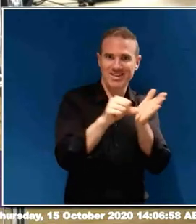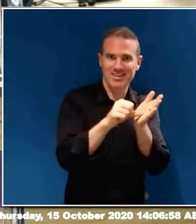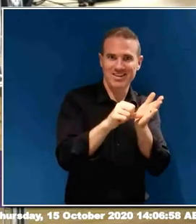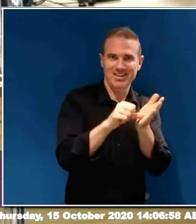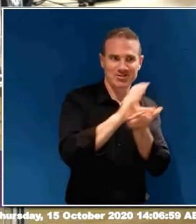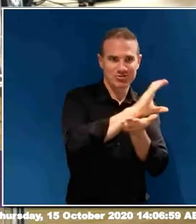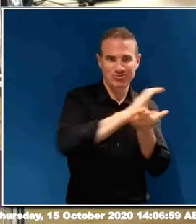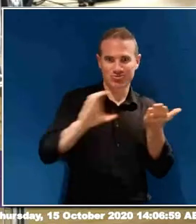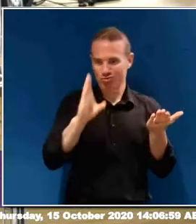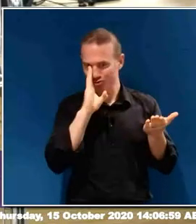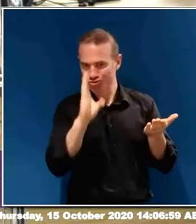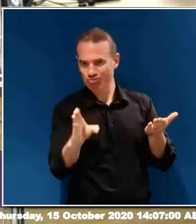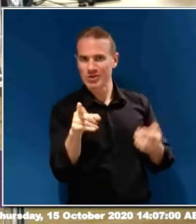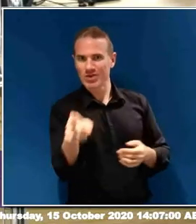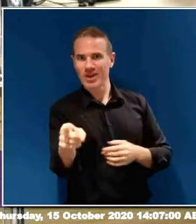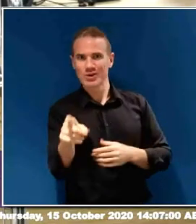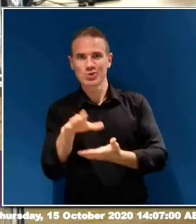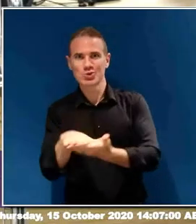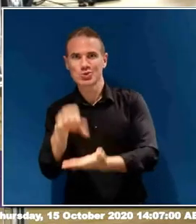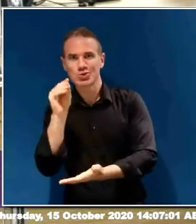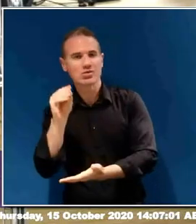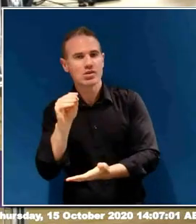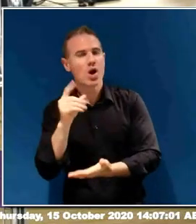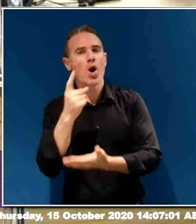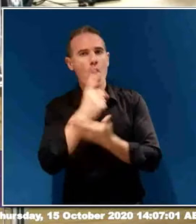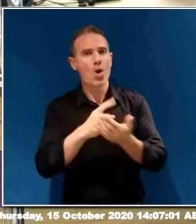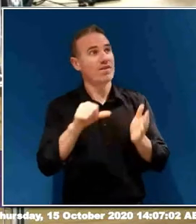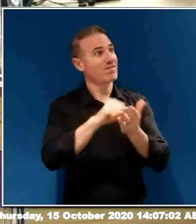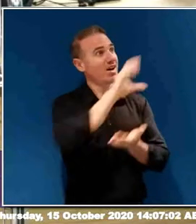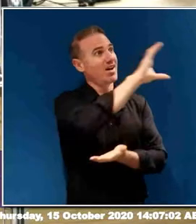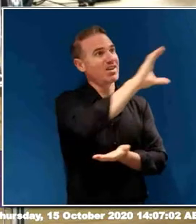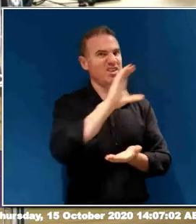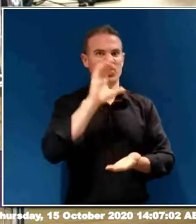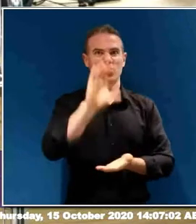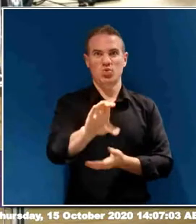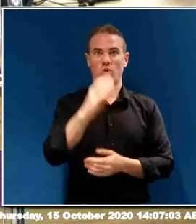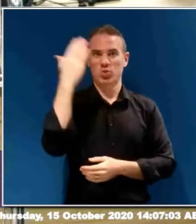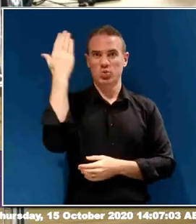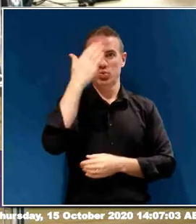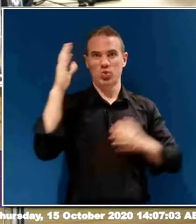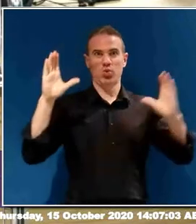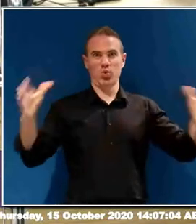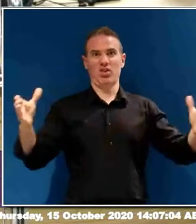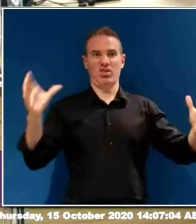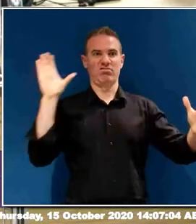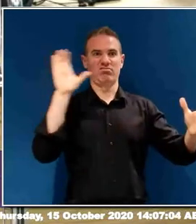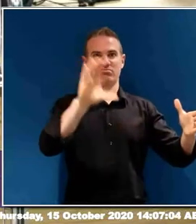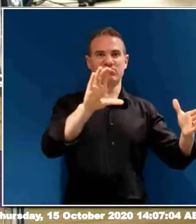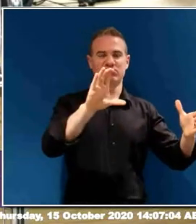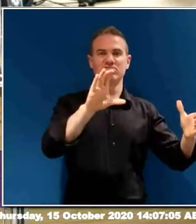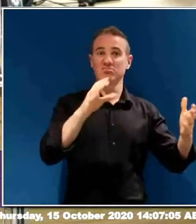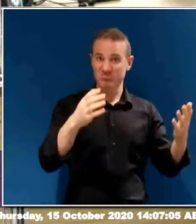That's correct. In your experience in interacting with parents, was it your